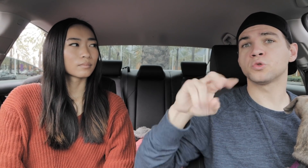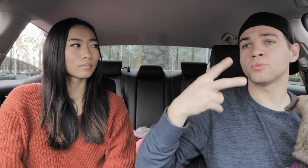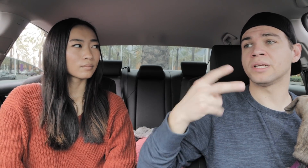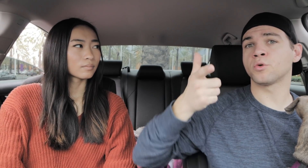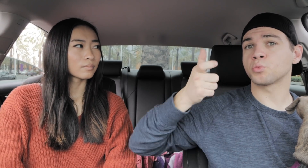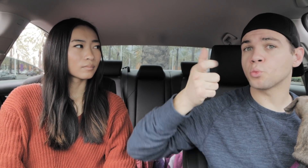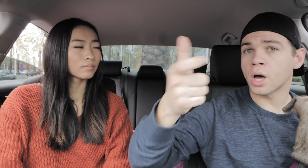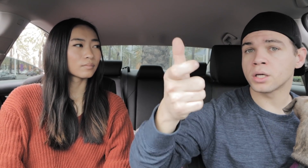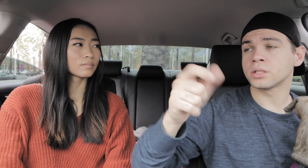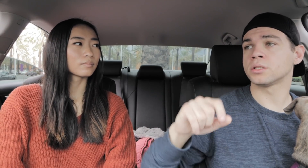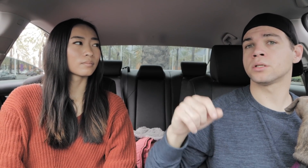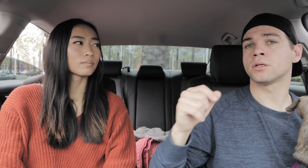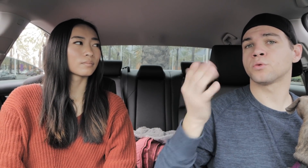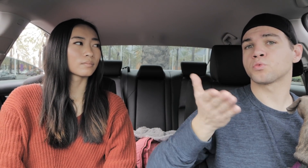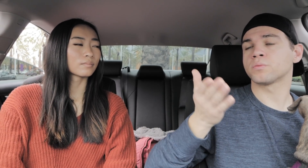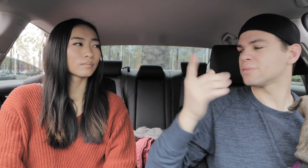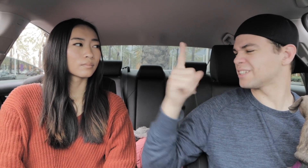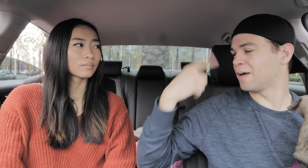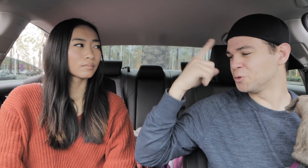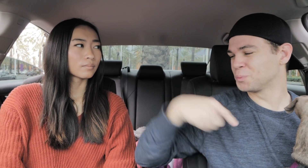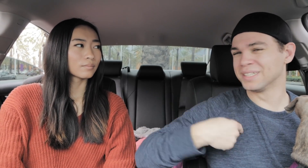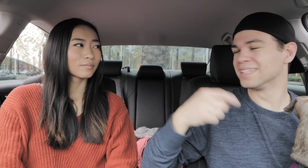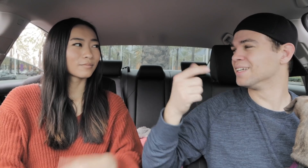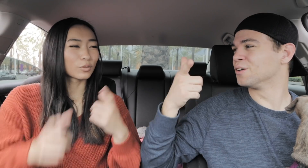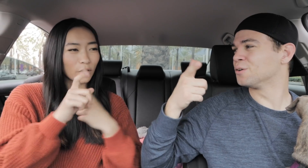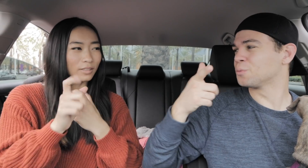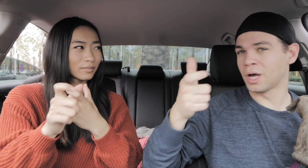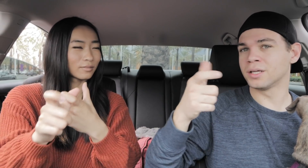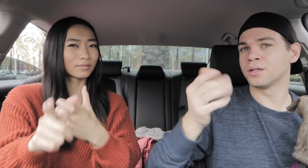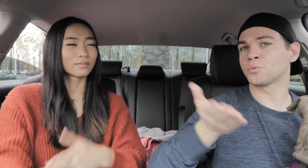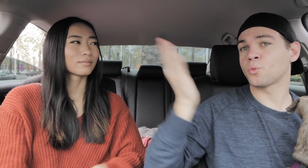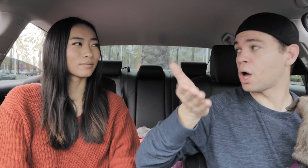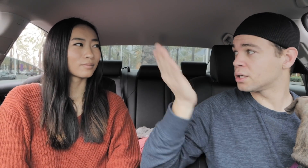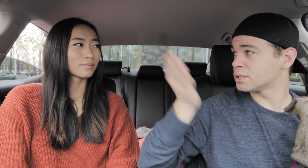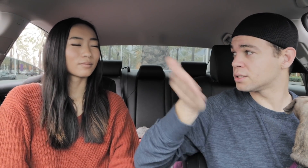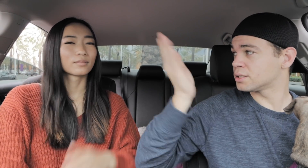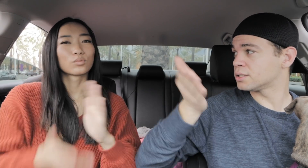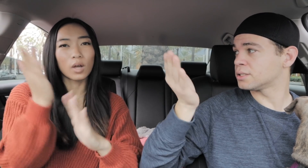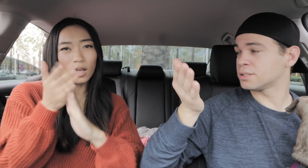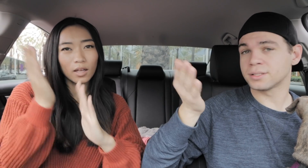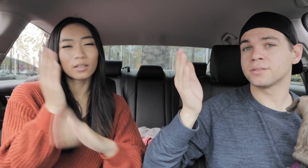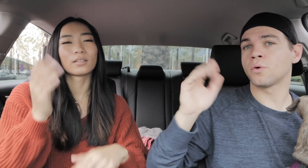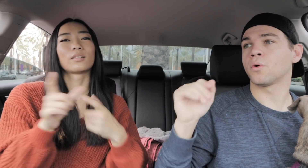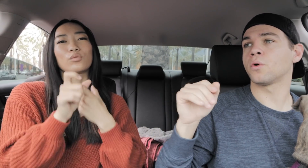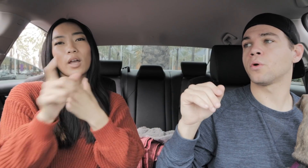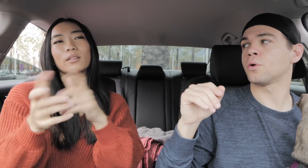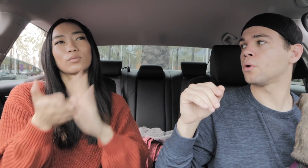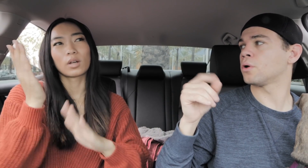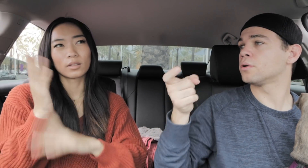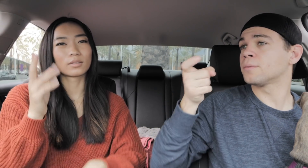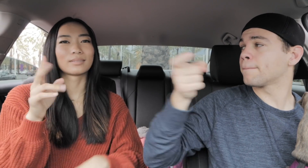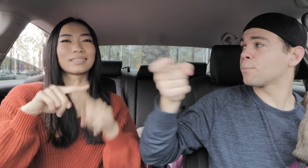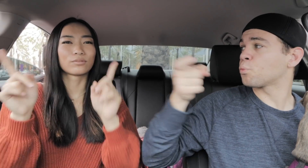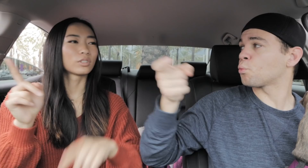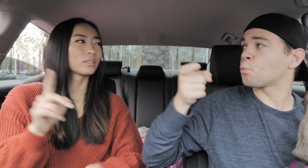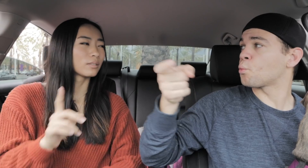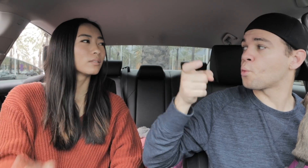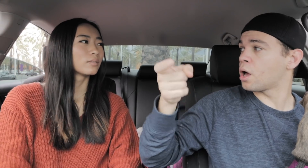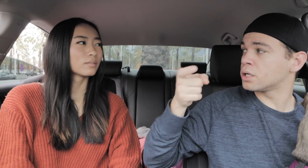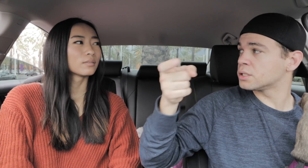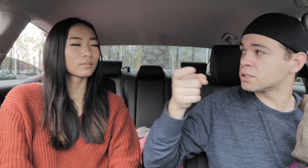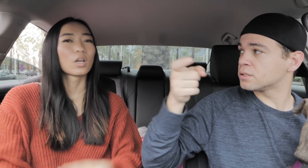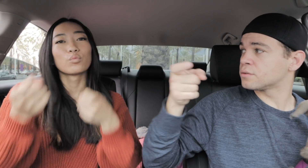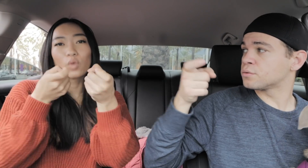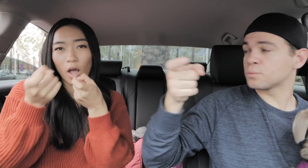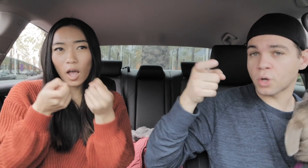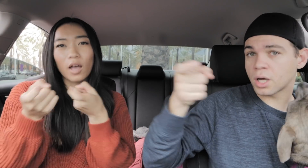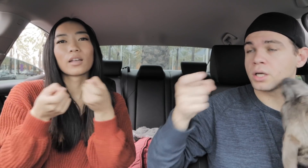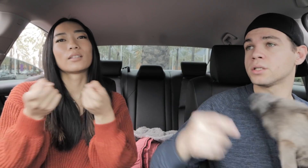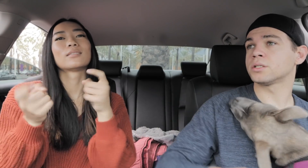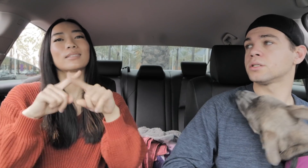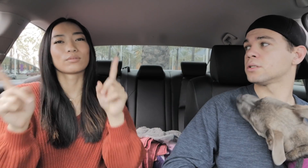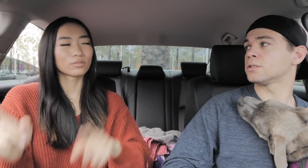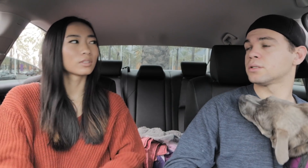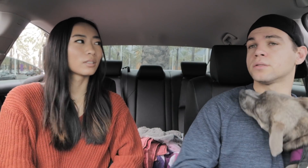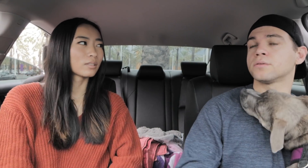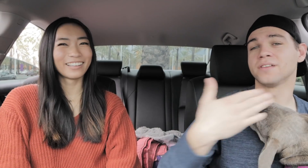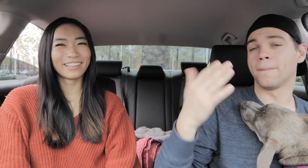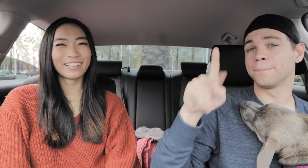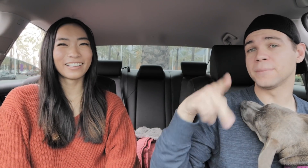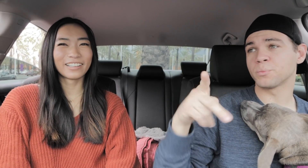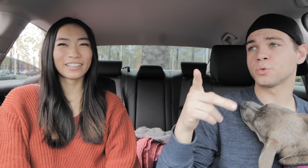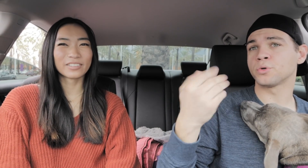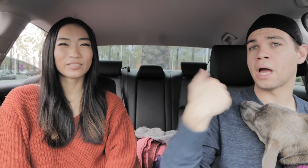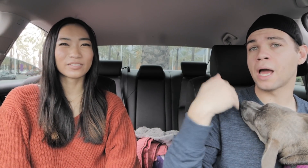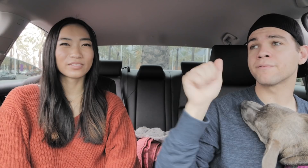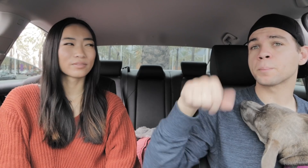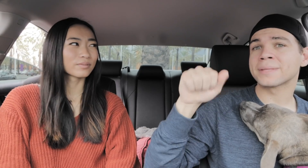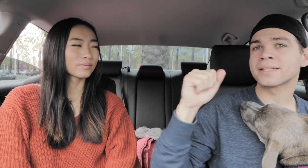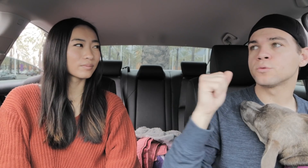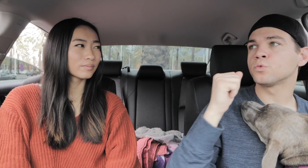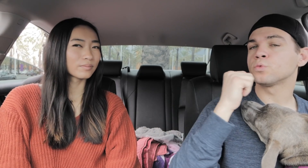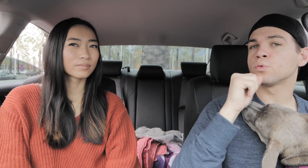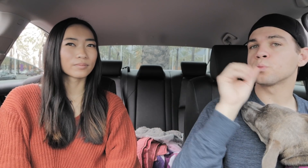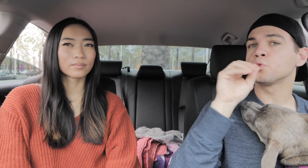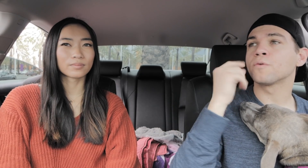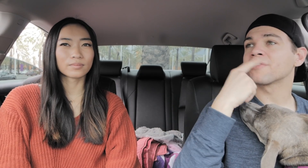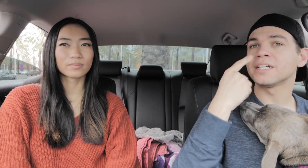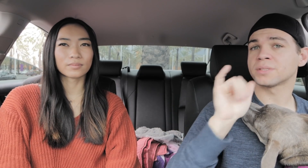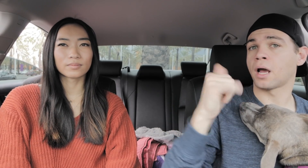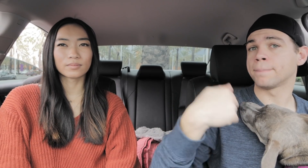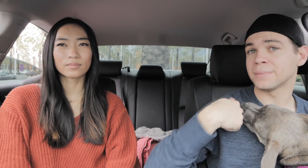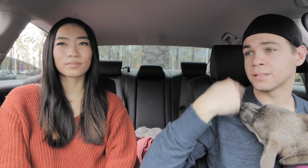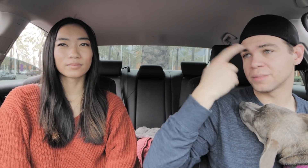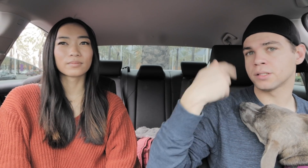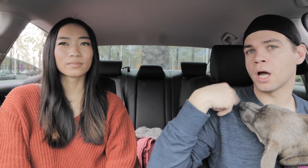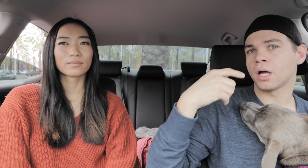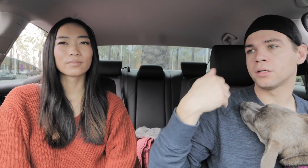I look at the signs sometimes too